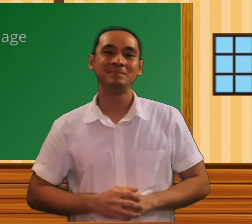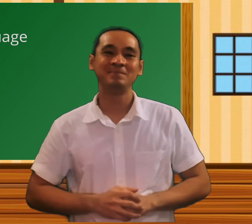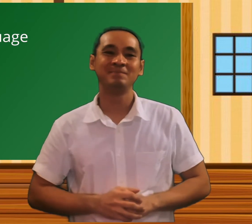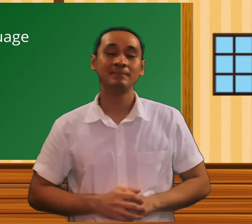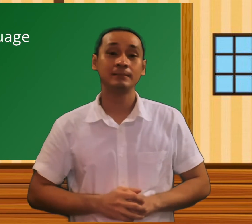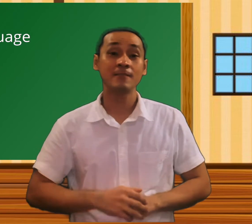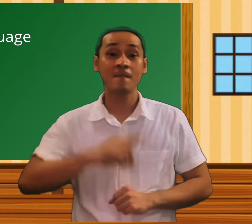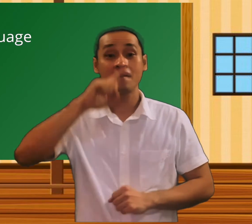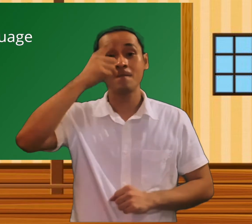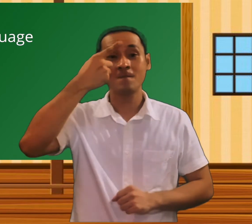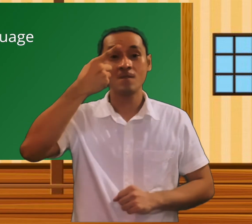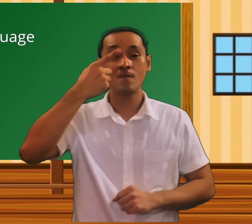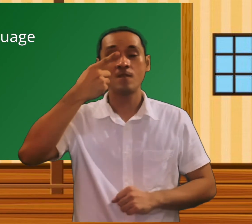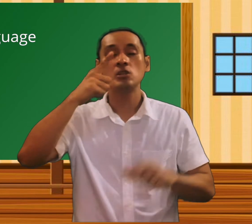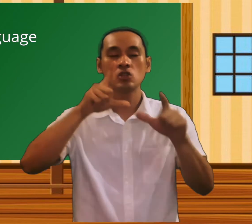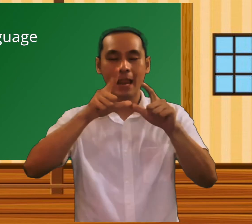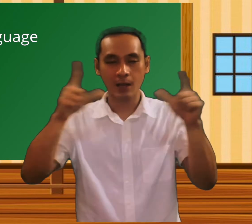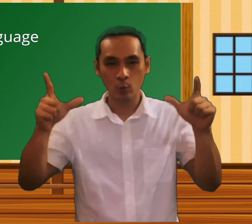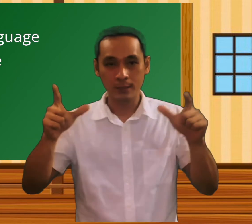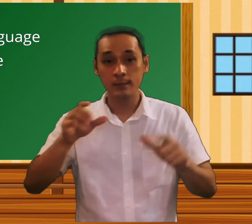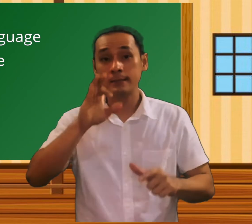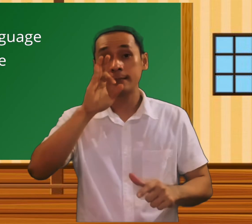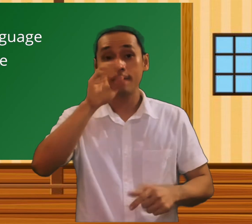their mother tongue is filipino sign language